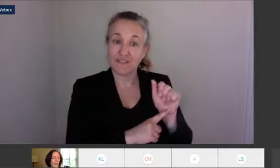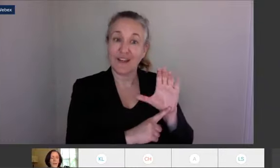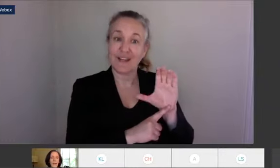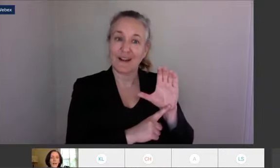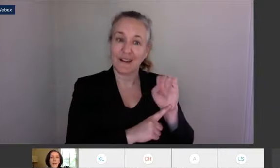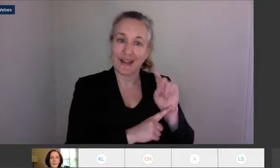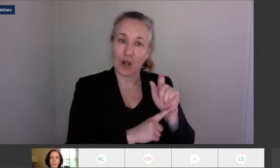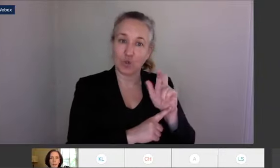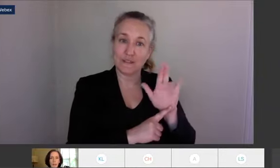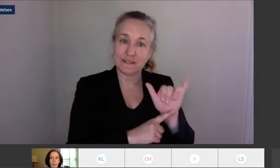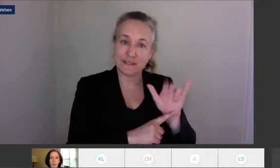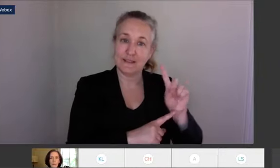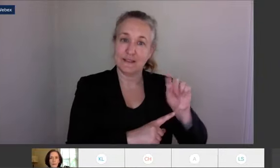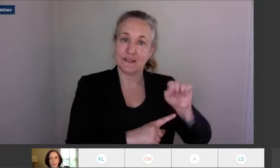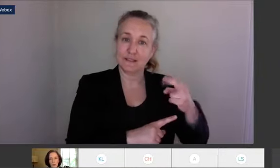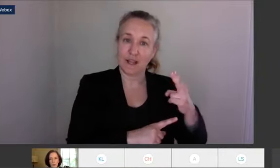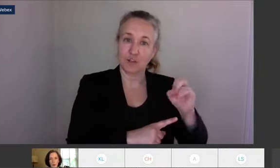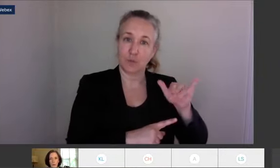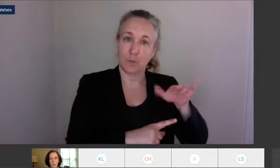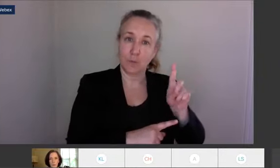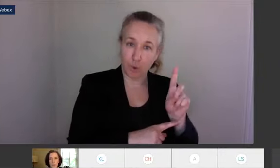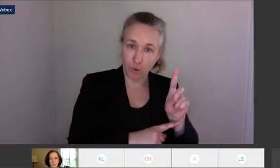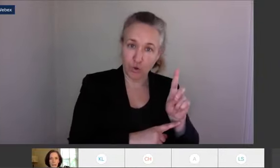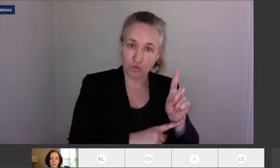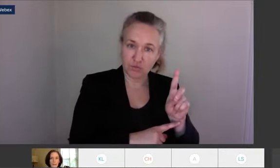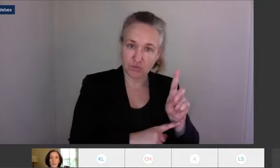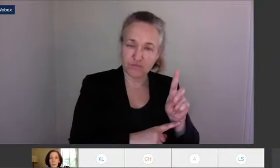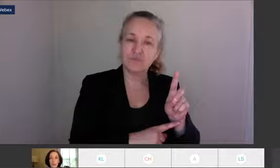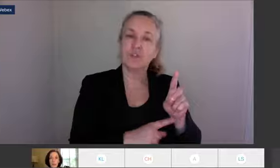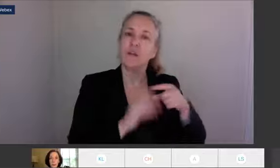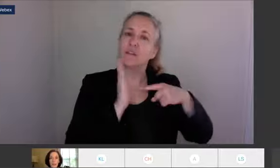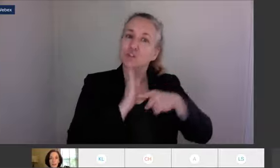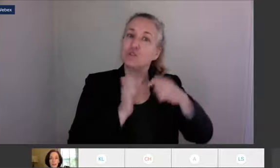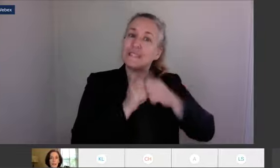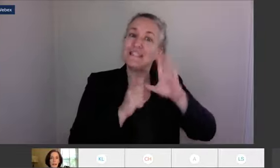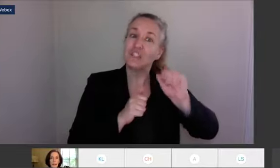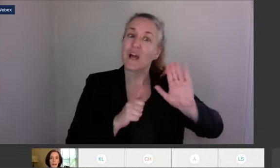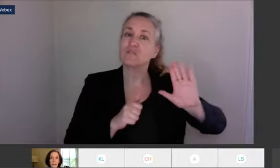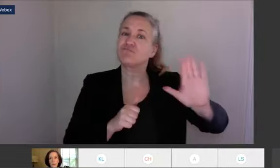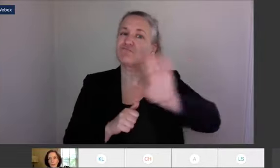this page has information on the color status of each County and you can